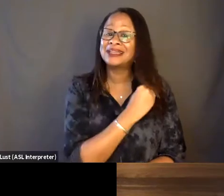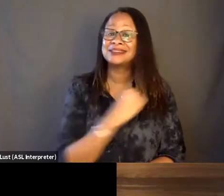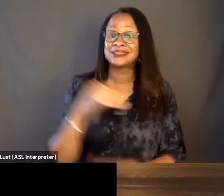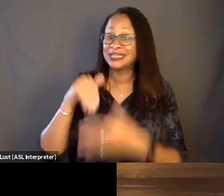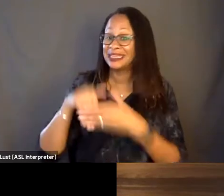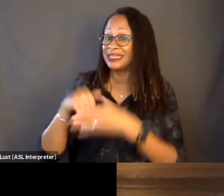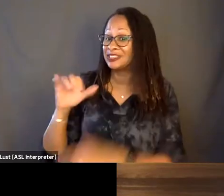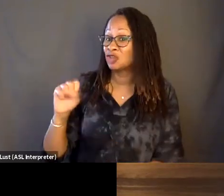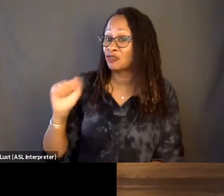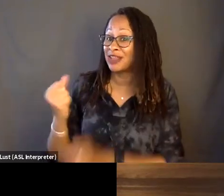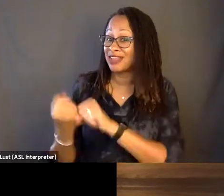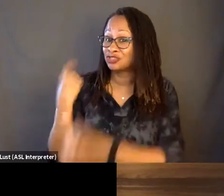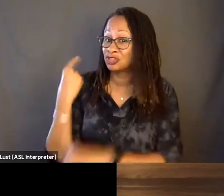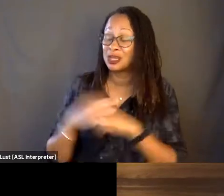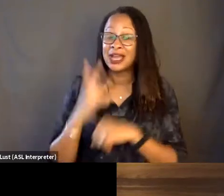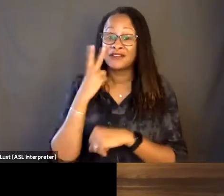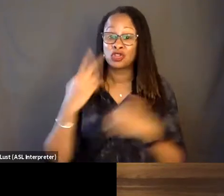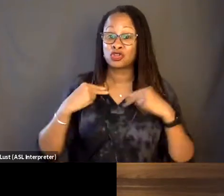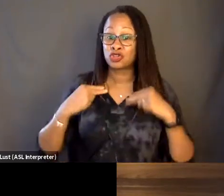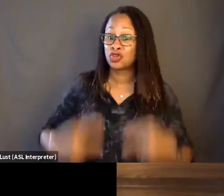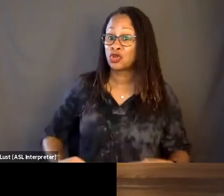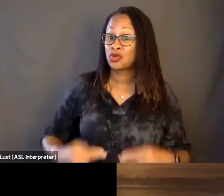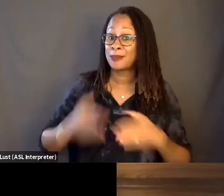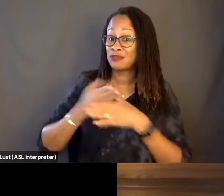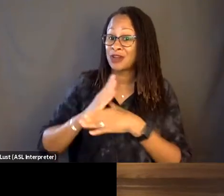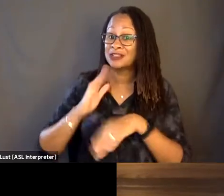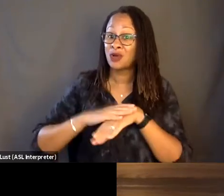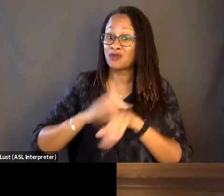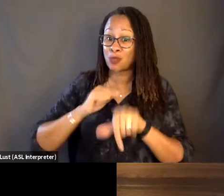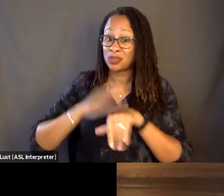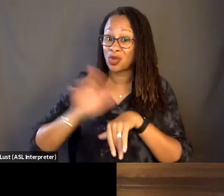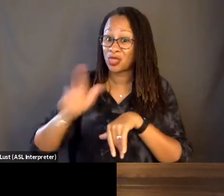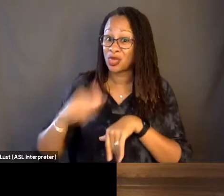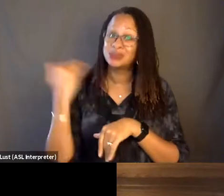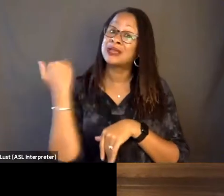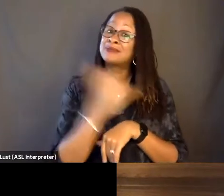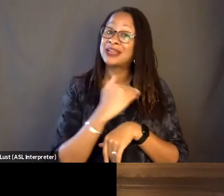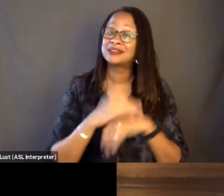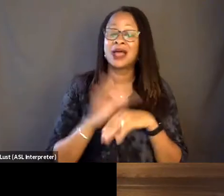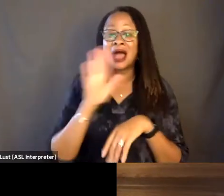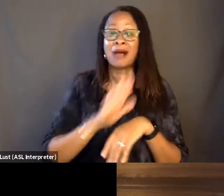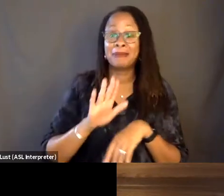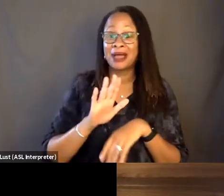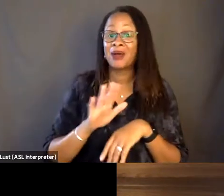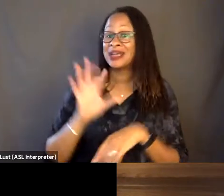If you look at the Human Rights reports on these beheadings, like 70%, 80% of these were literally